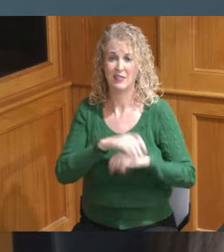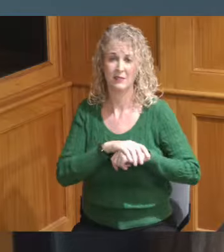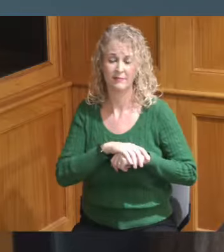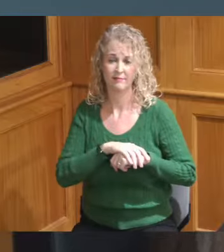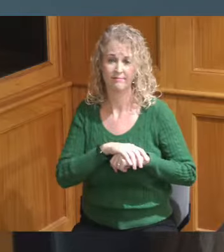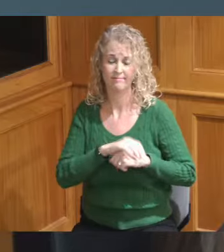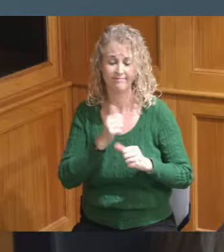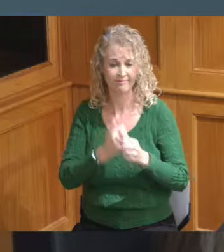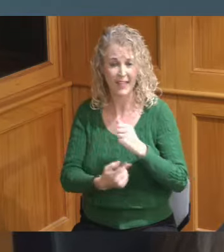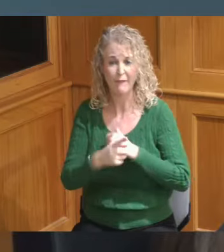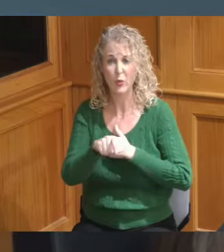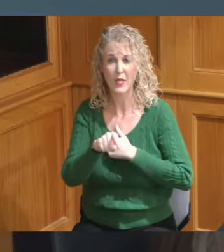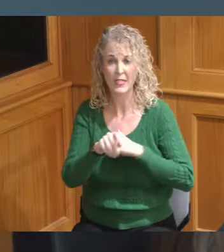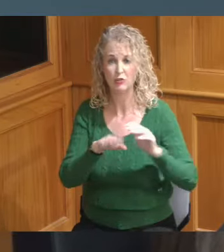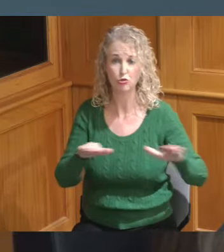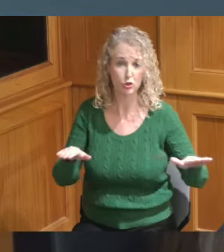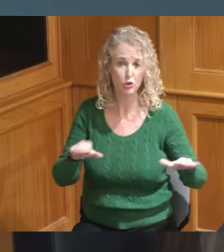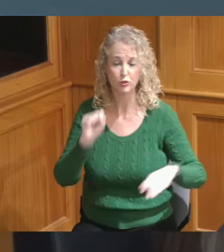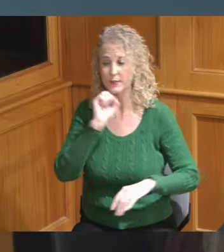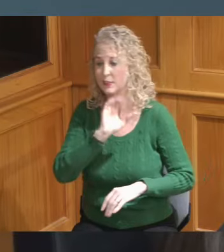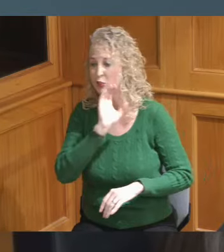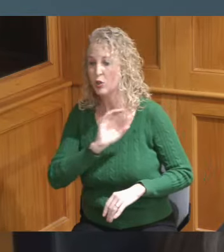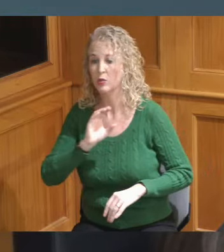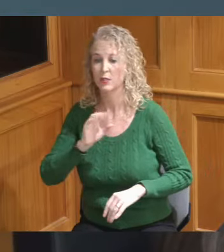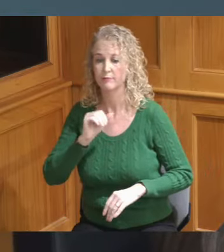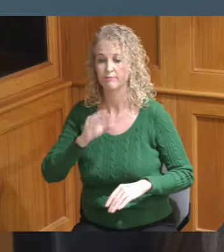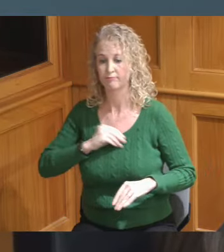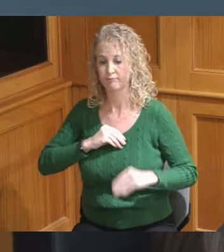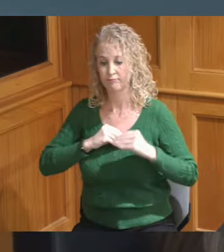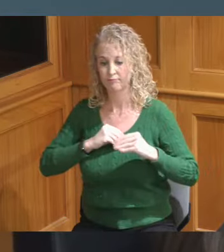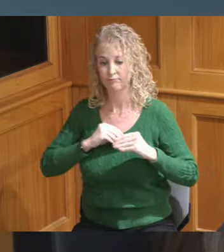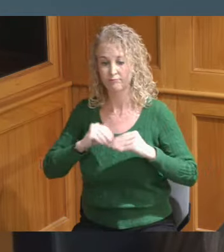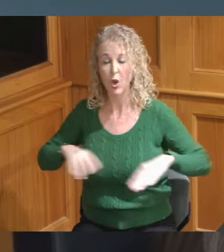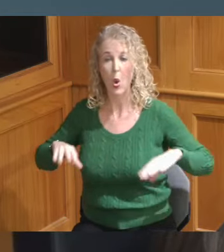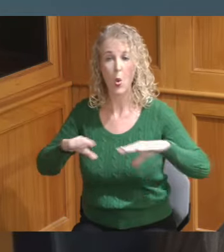children, seniors, property owners, nonprofits, affordable housing, Sheriff's, court system,